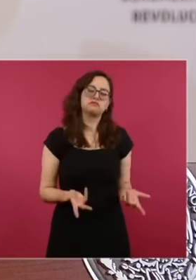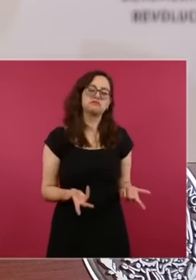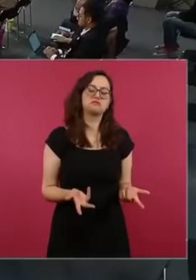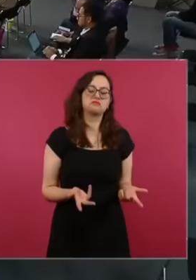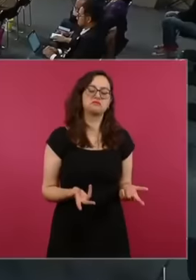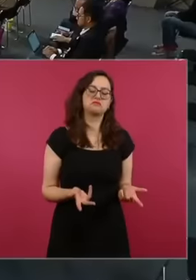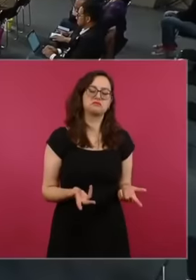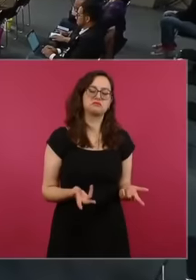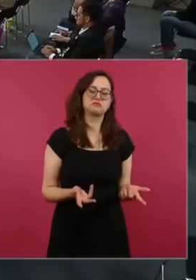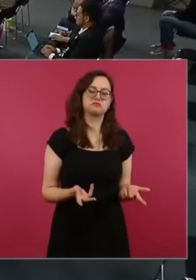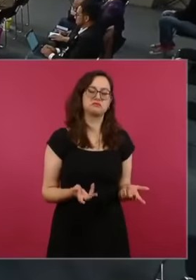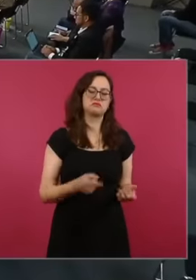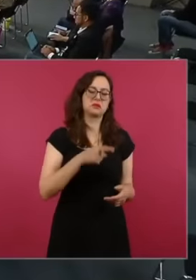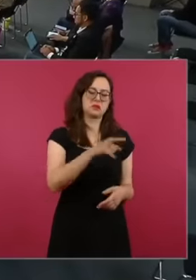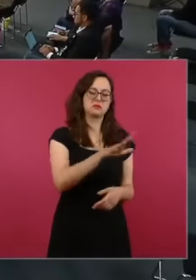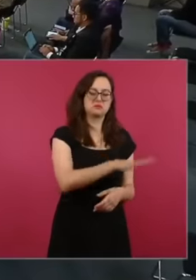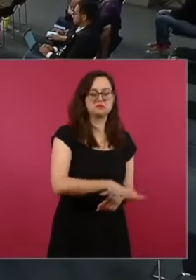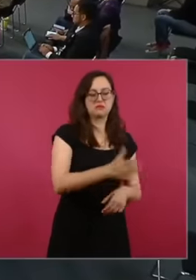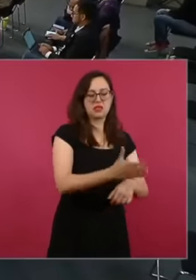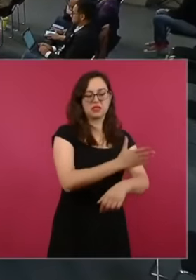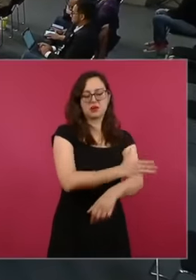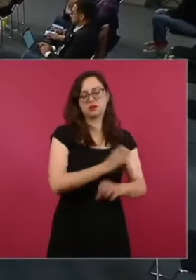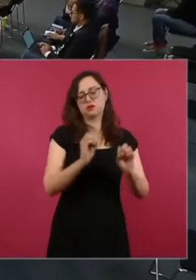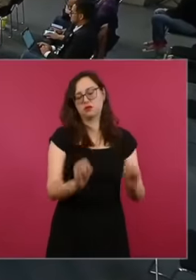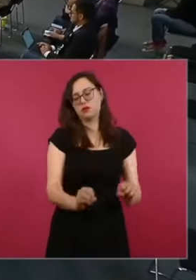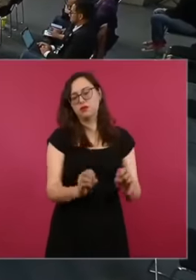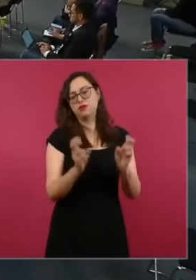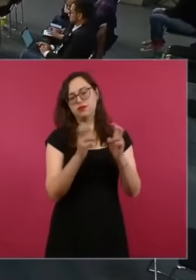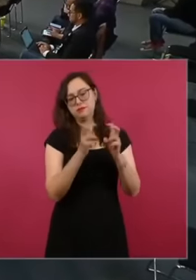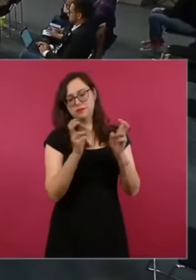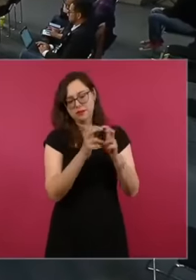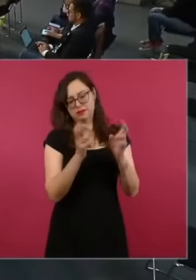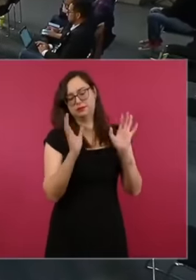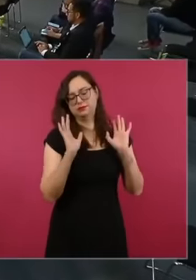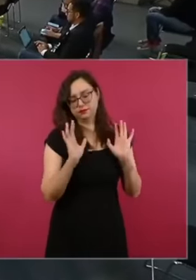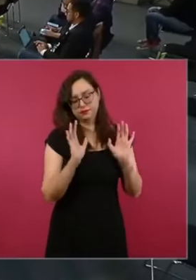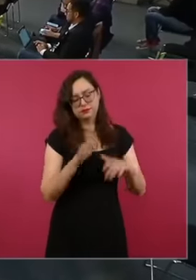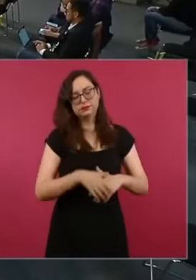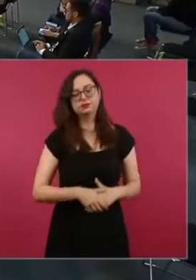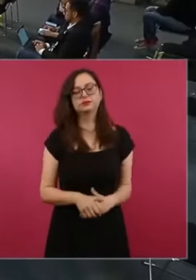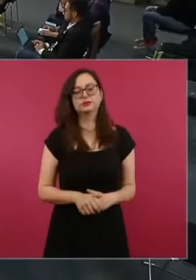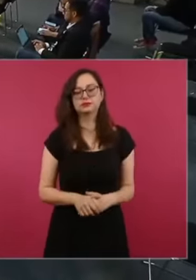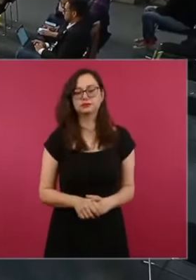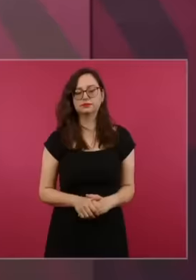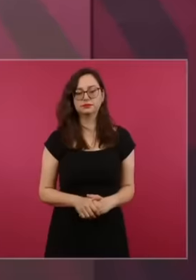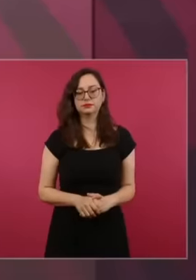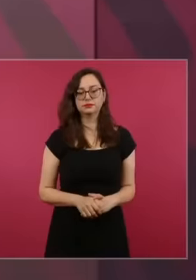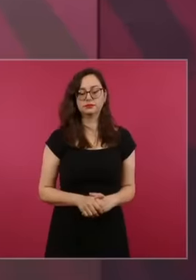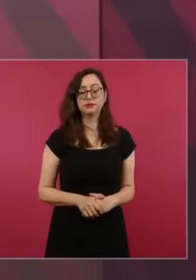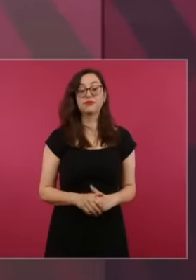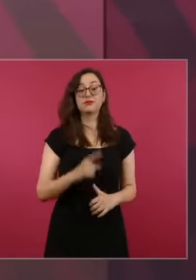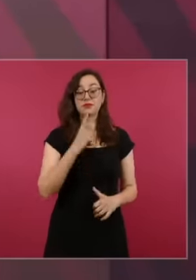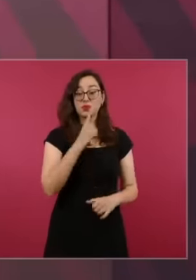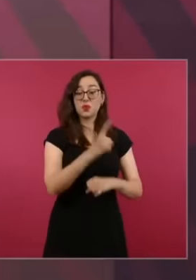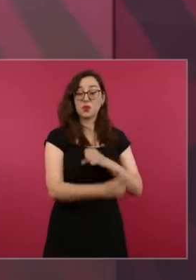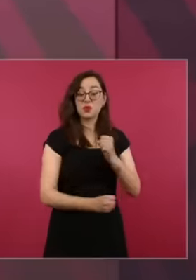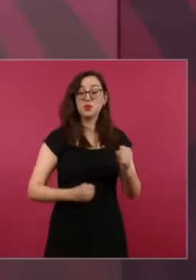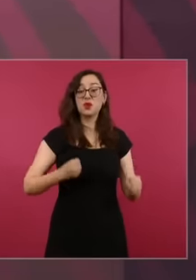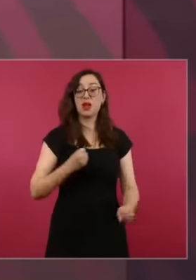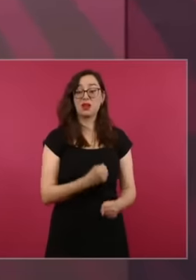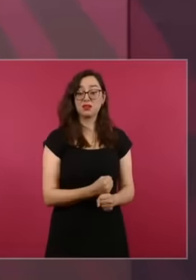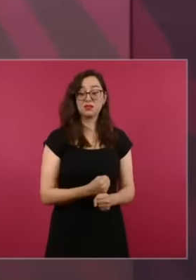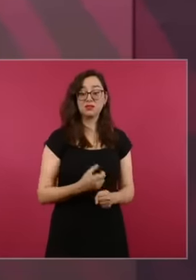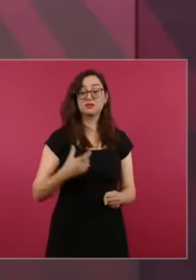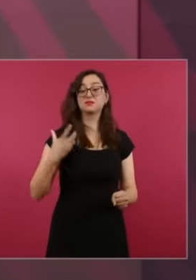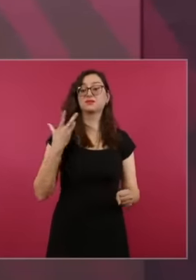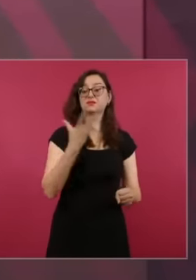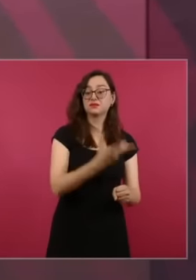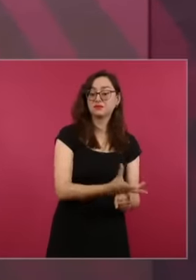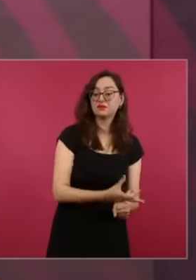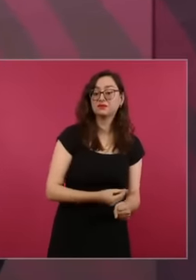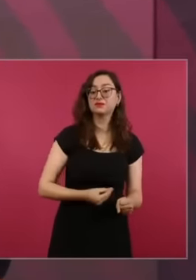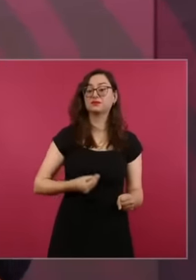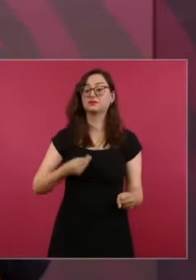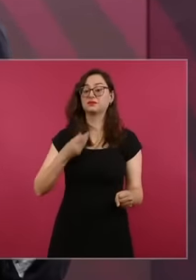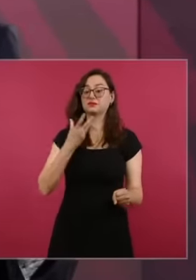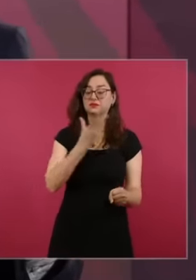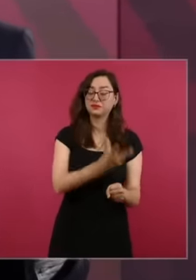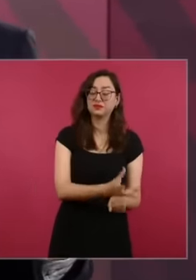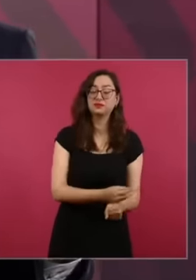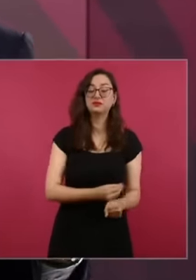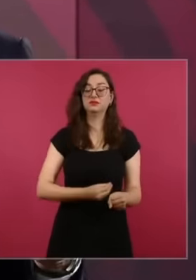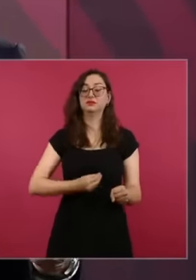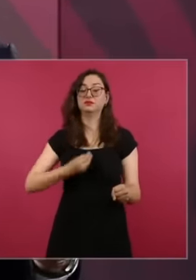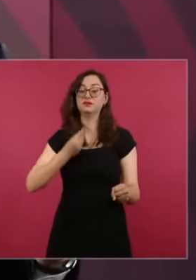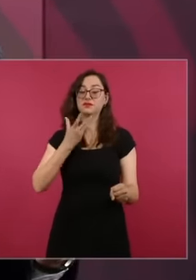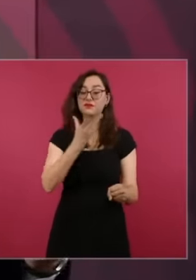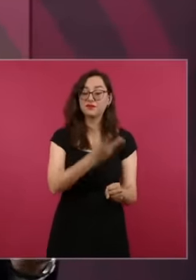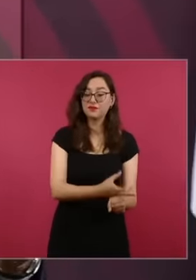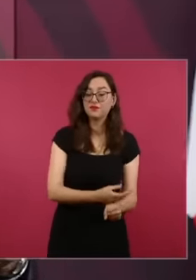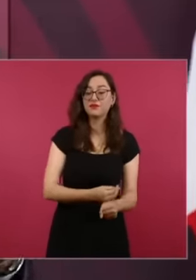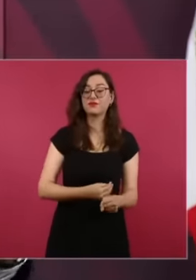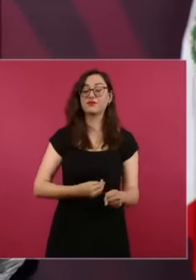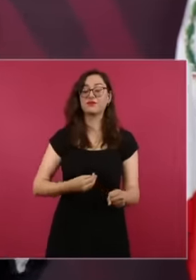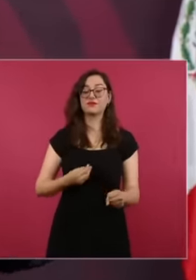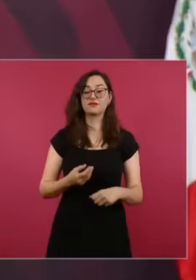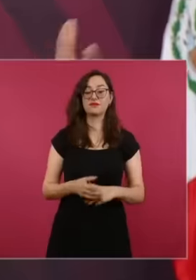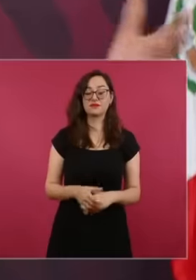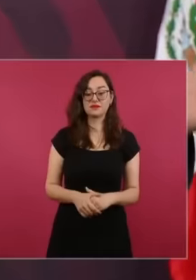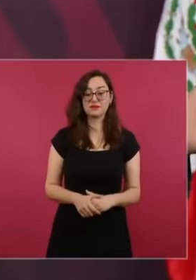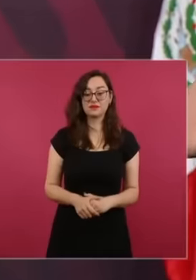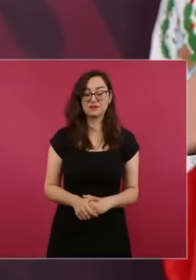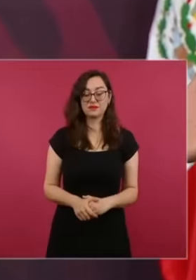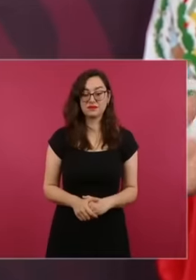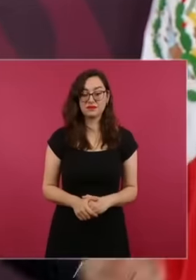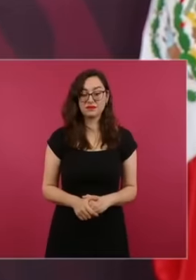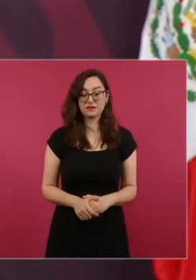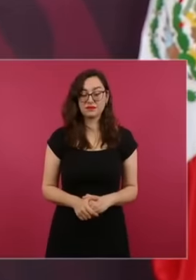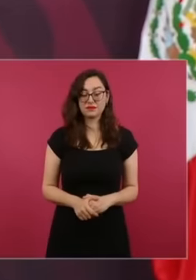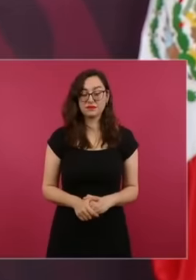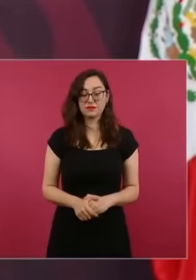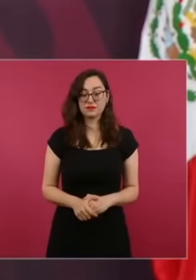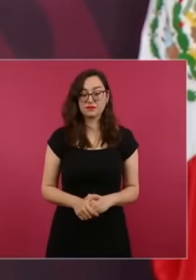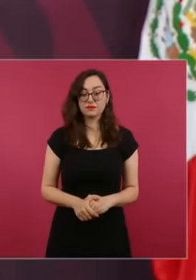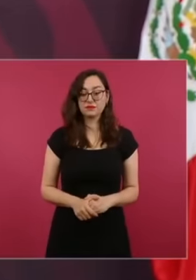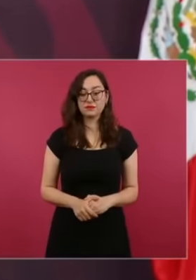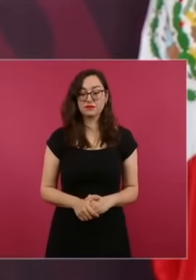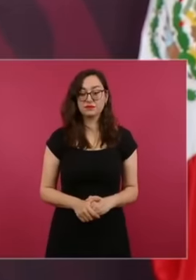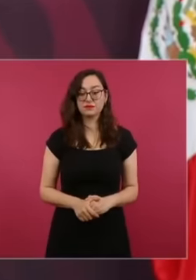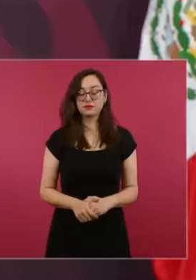see a year and you know that with Fox and